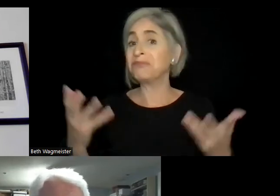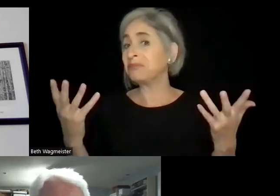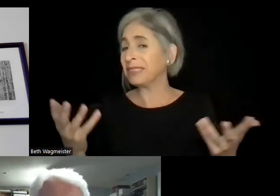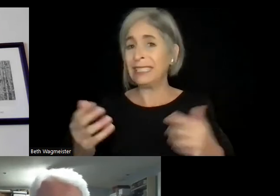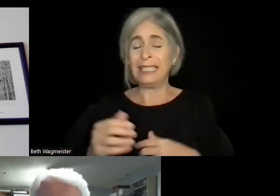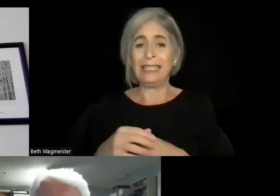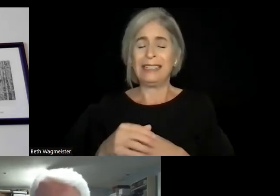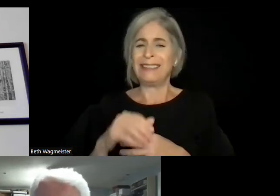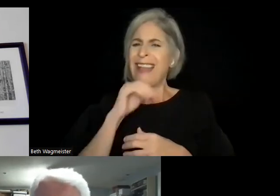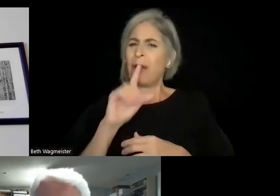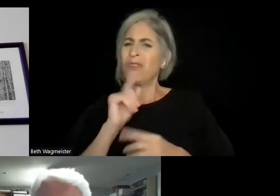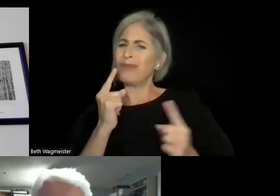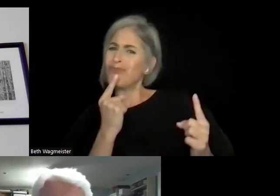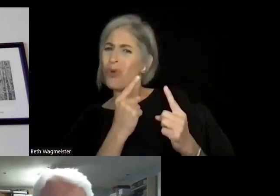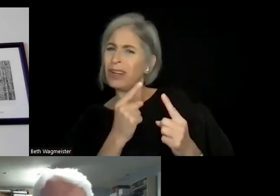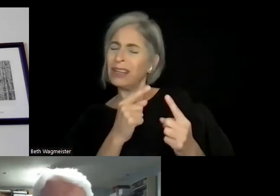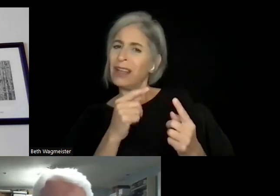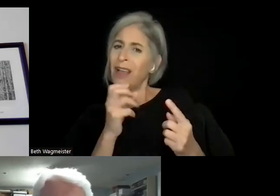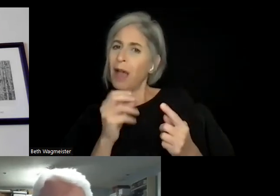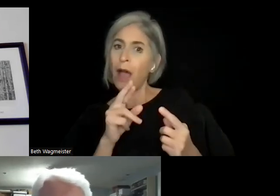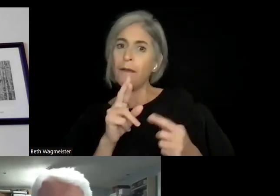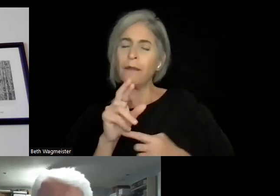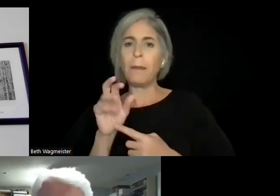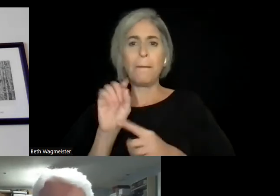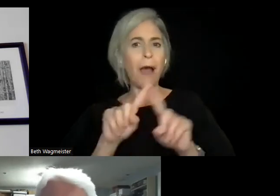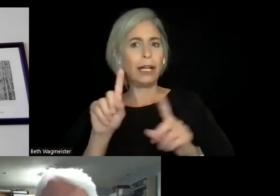basically with People with Disabilities